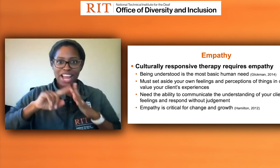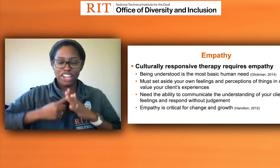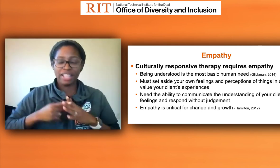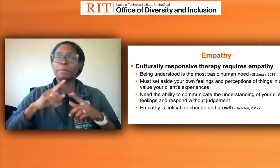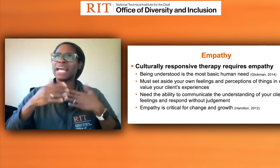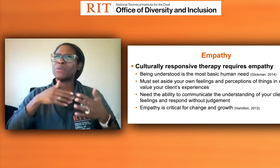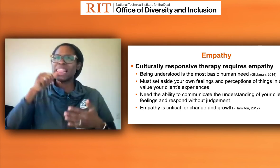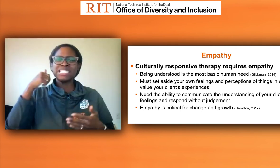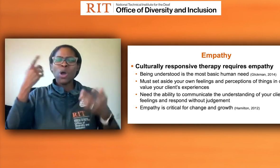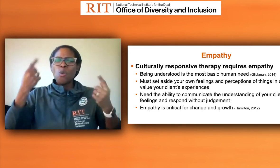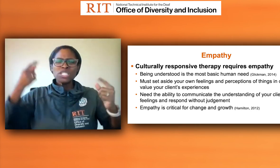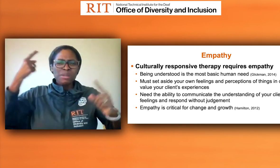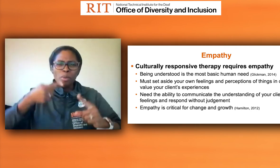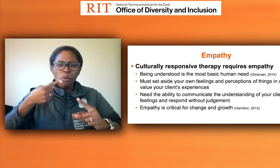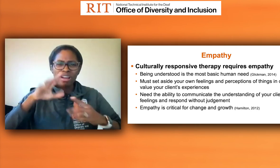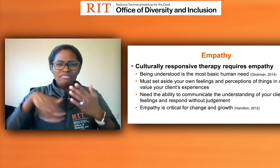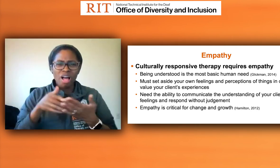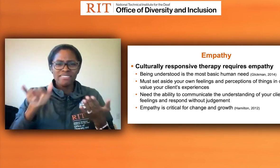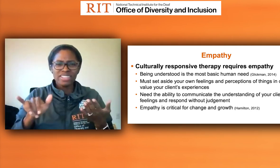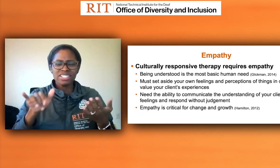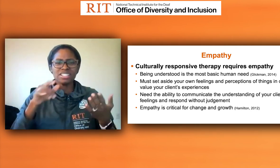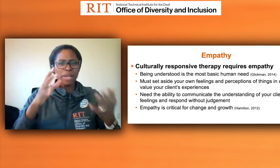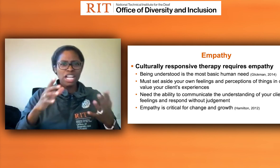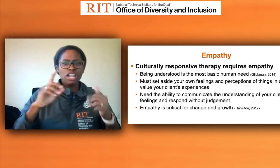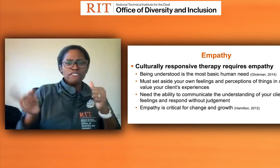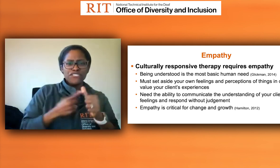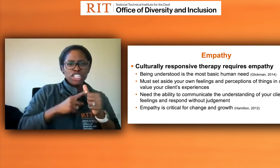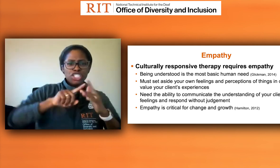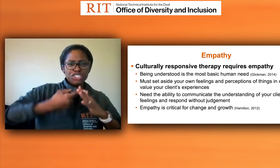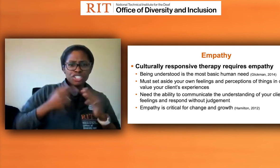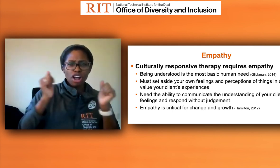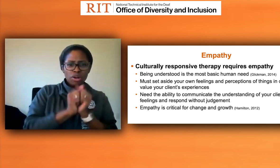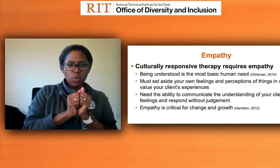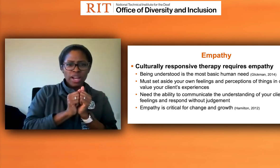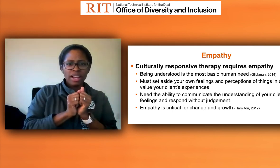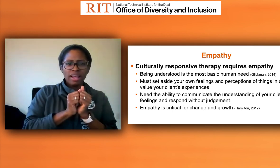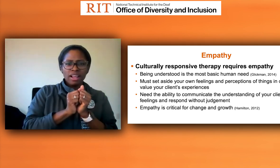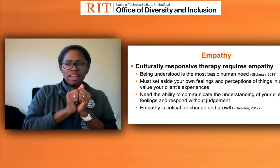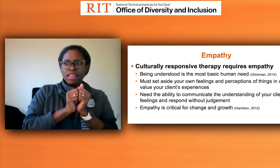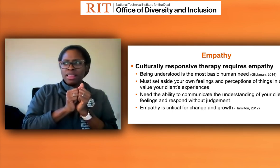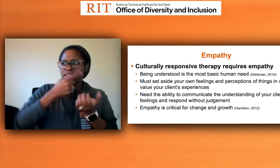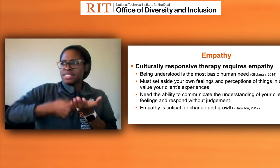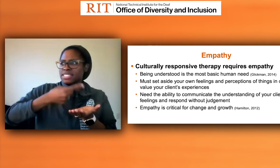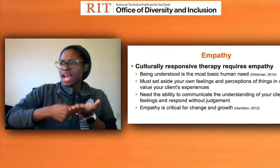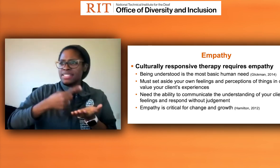A smile, "Alicia, "what is the point of this, right? "First we start with a discussion...